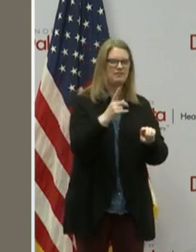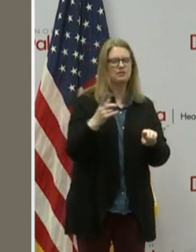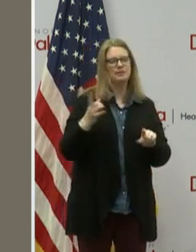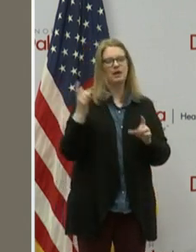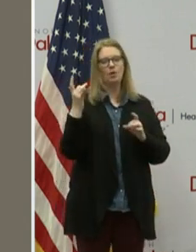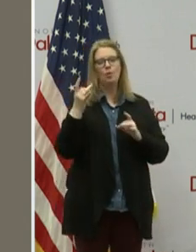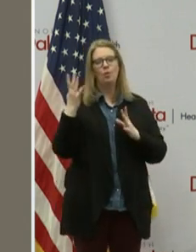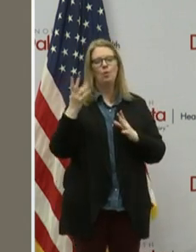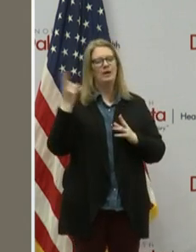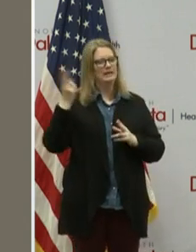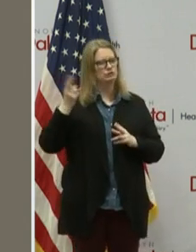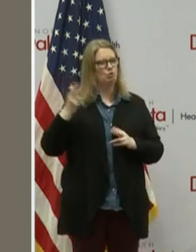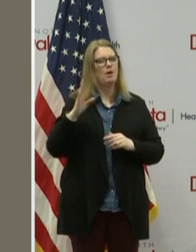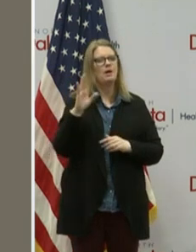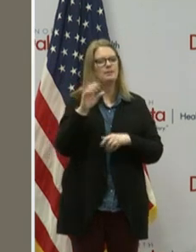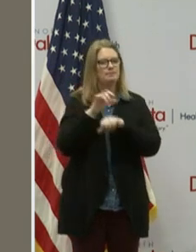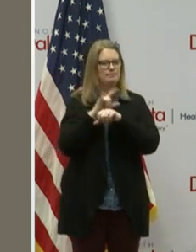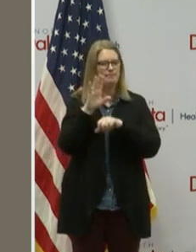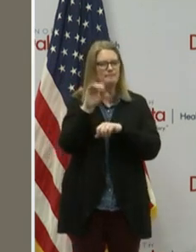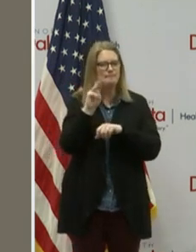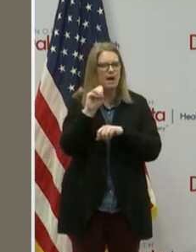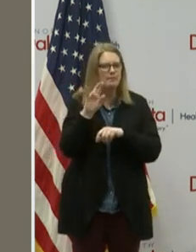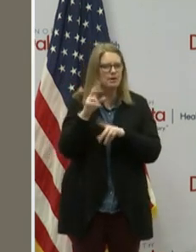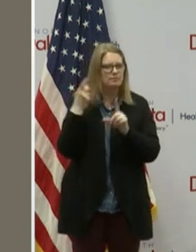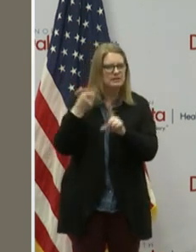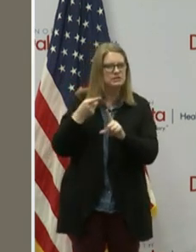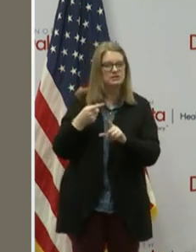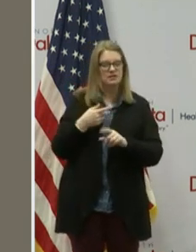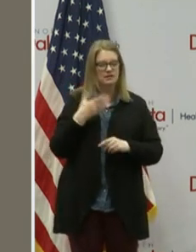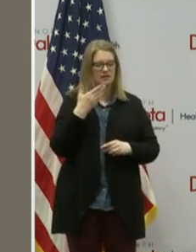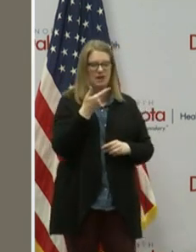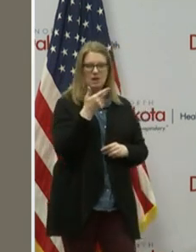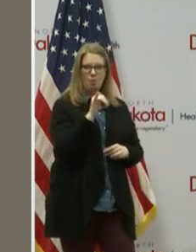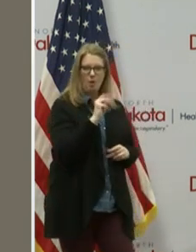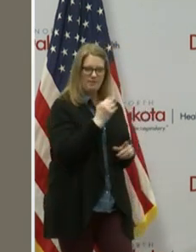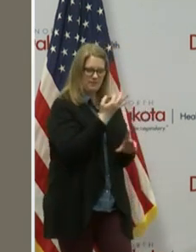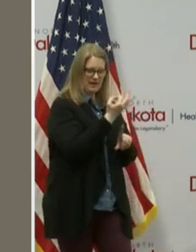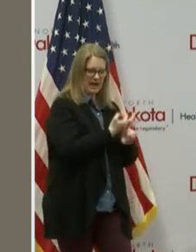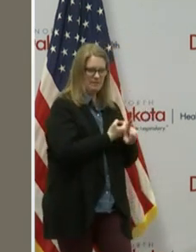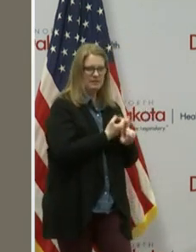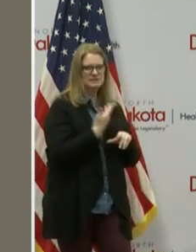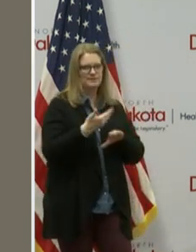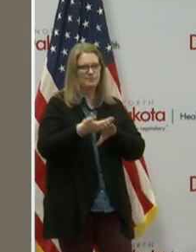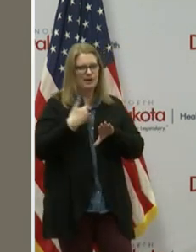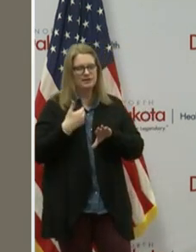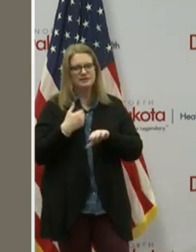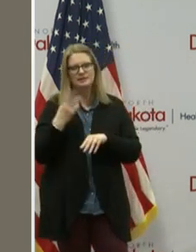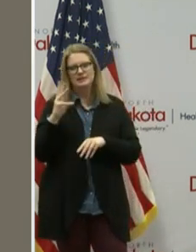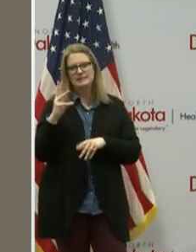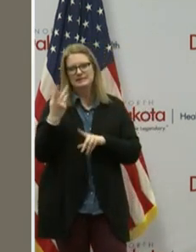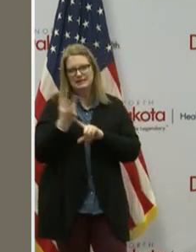300 AIRMEN, AIR WOMEN FROM THE FIFTH BOMB WING THAT FROM THE